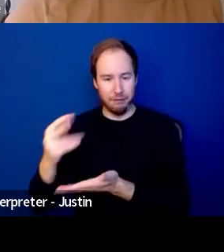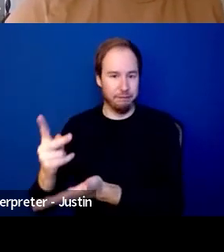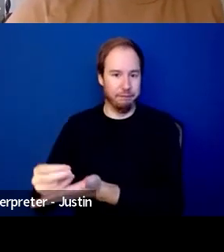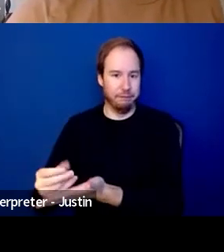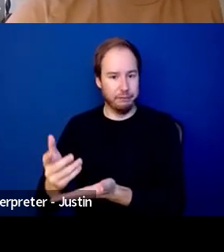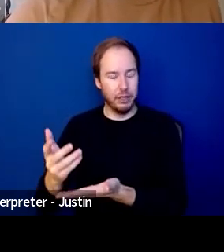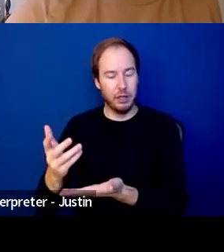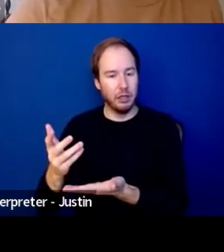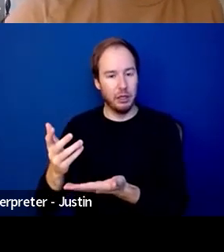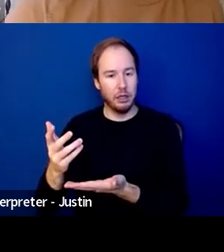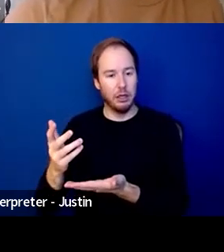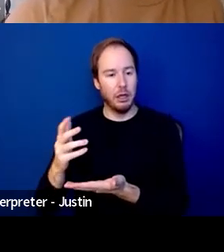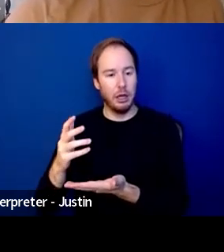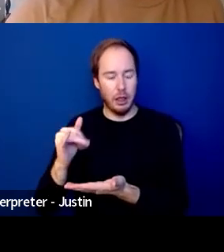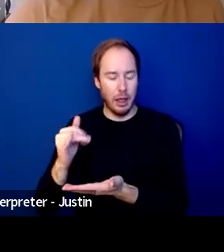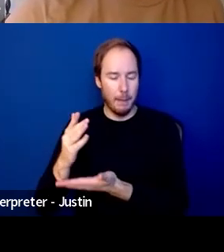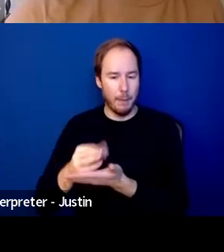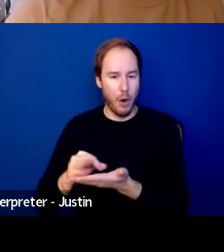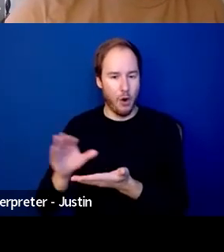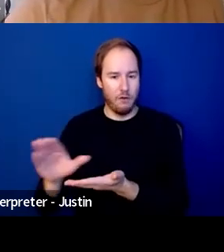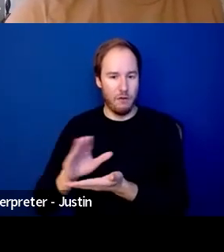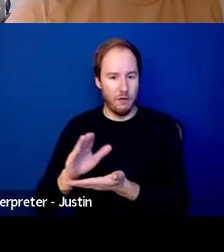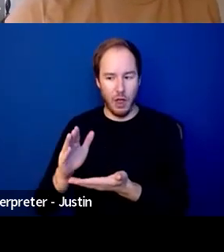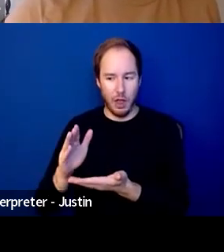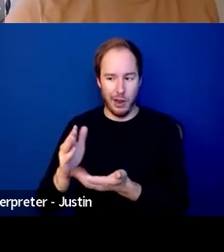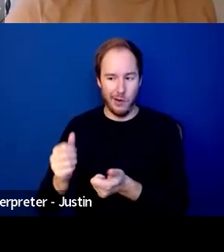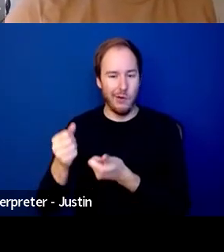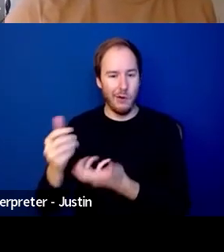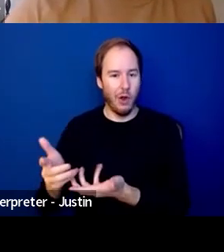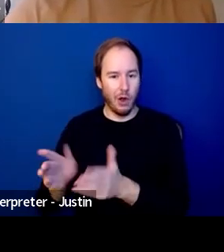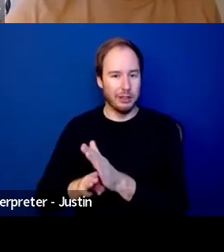not a small part of the contribution to the development of PTSD as well.